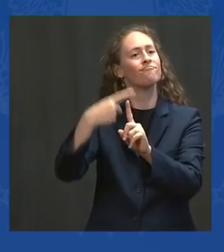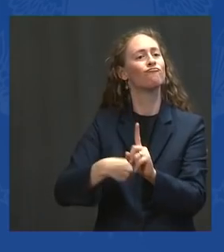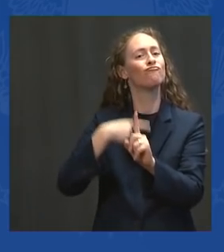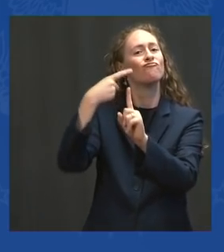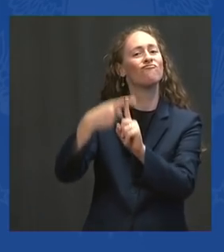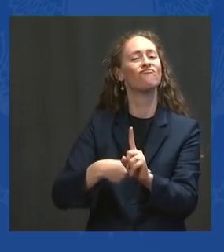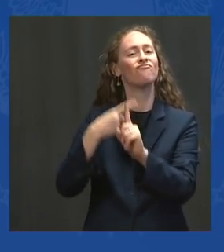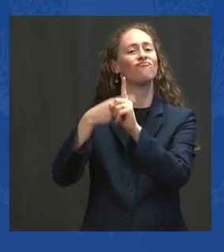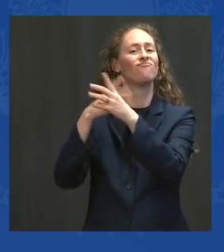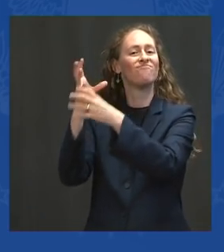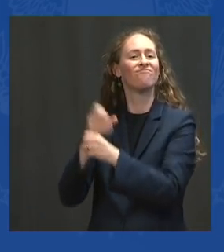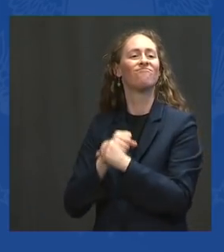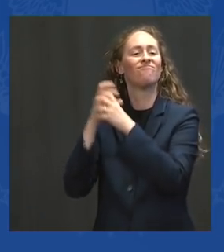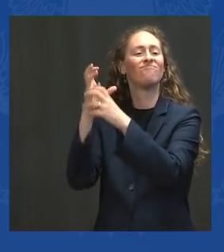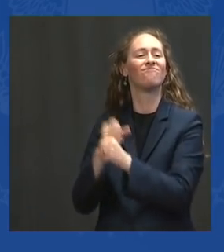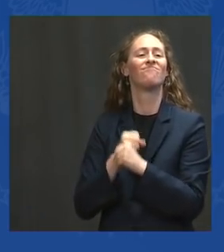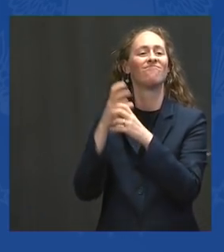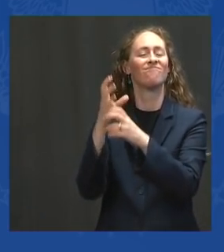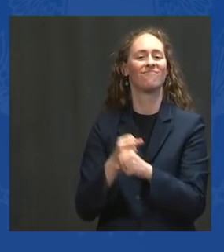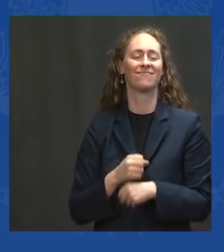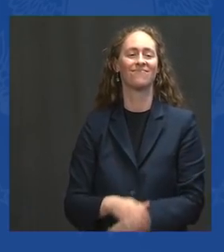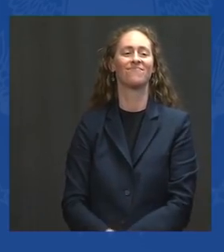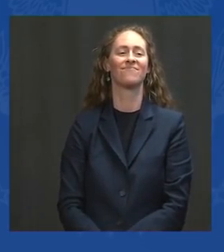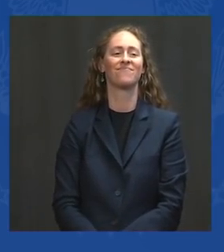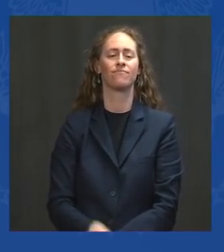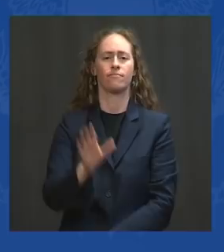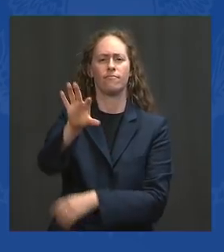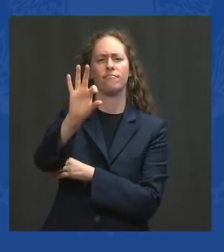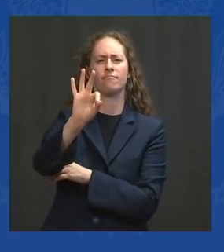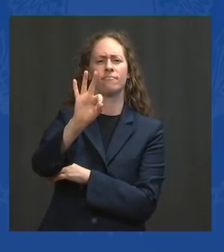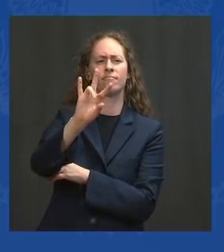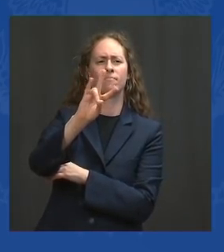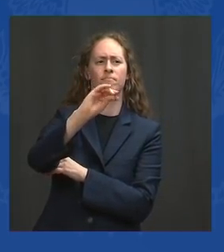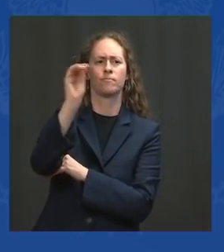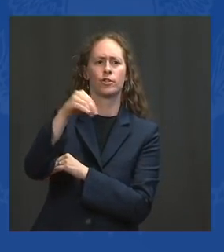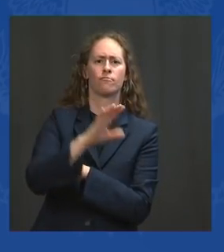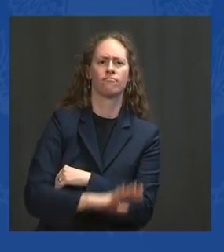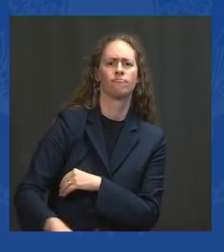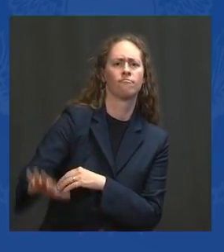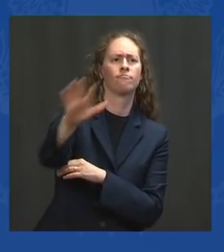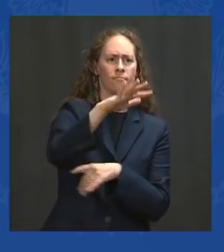Ninety-seven percent of the children receiving this credit come from working families.